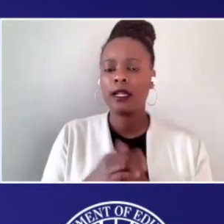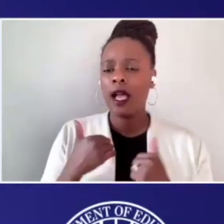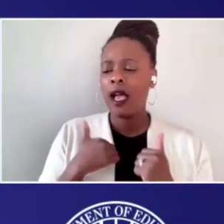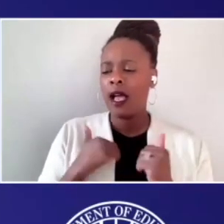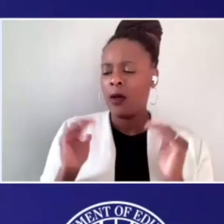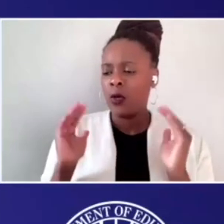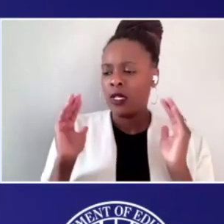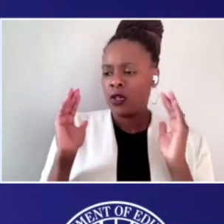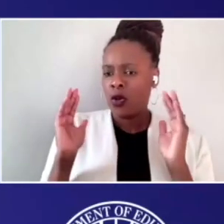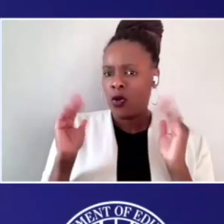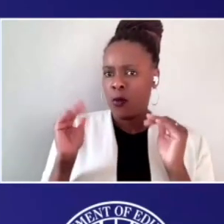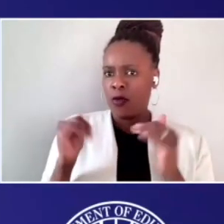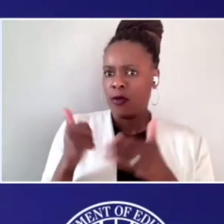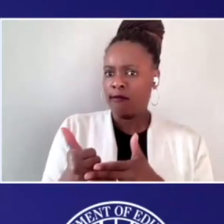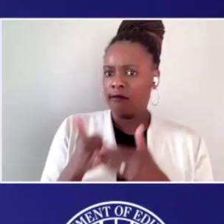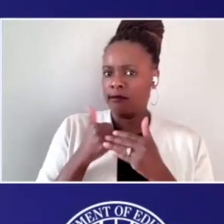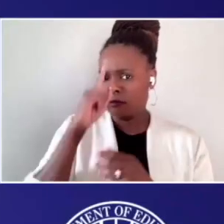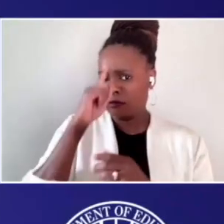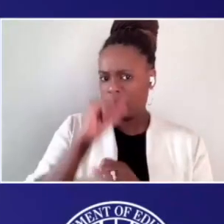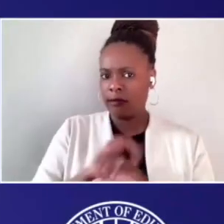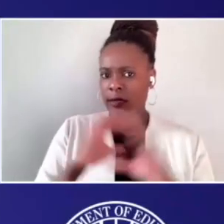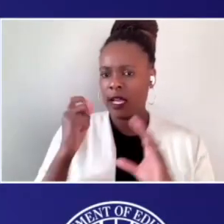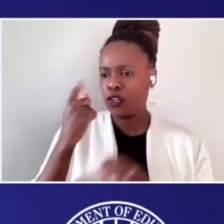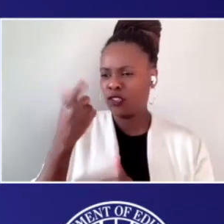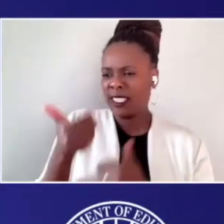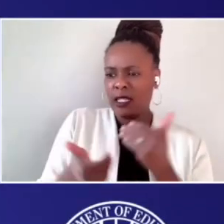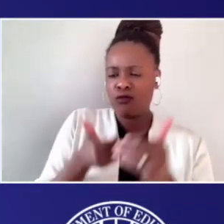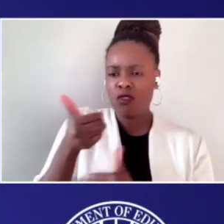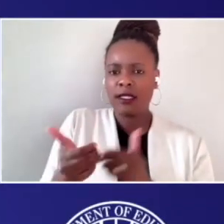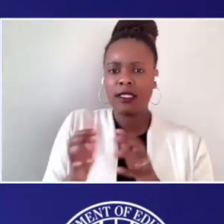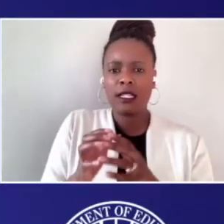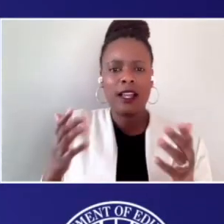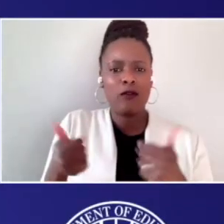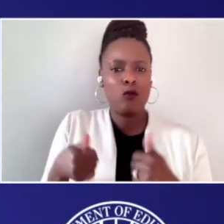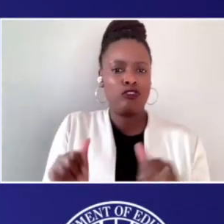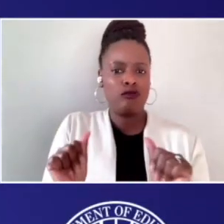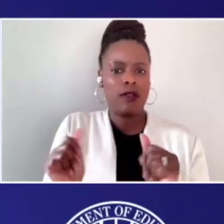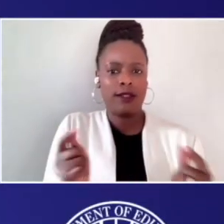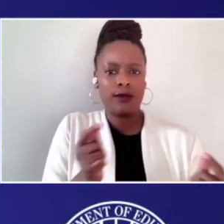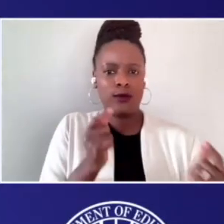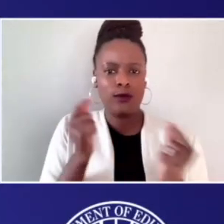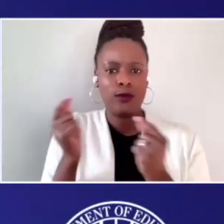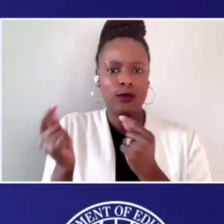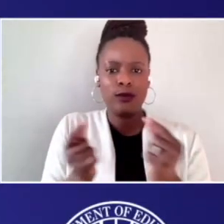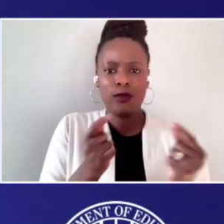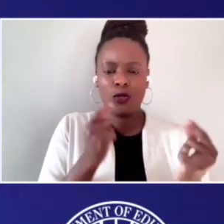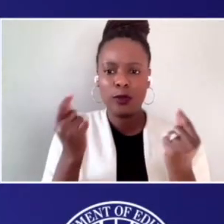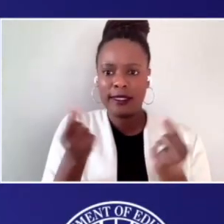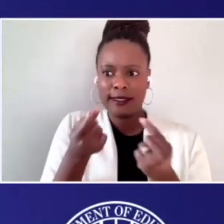understanding of what that process looks like, because a lot of what we're trying to do here is sift through intent of Congress.